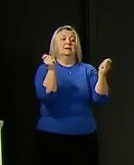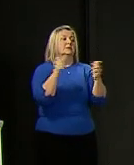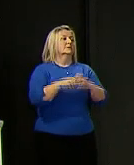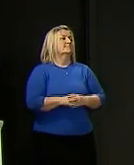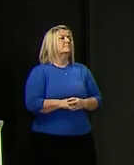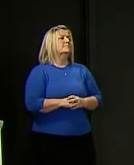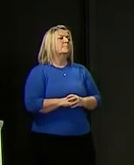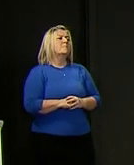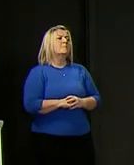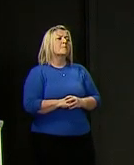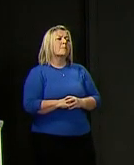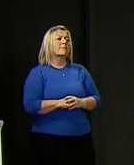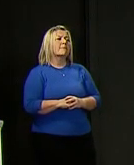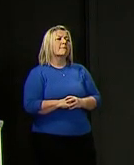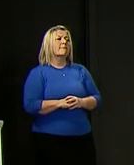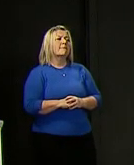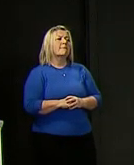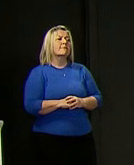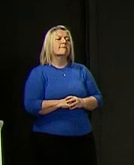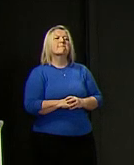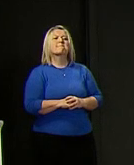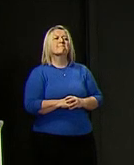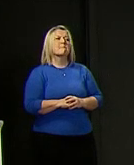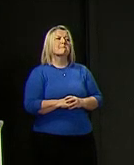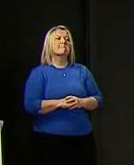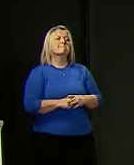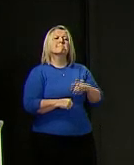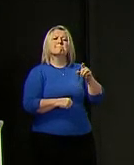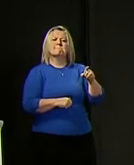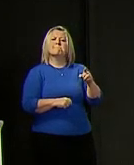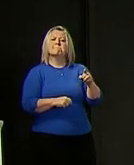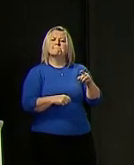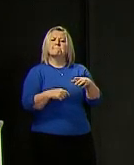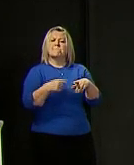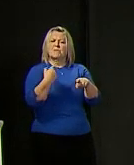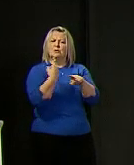the issue of financial support and the Money Advice Trust south of the border